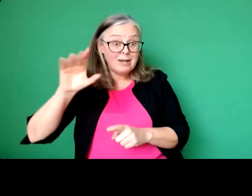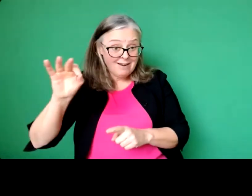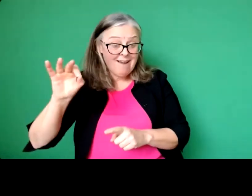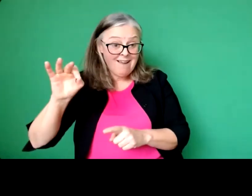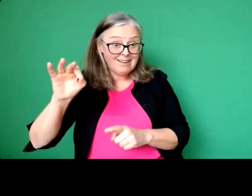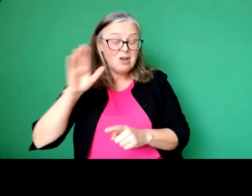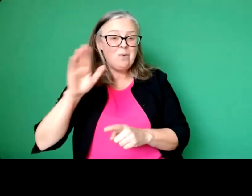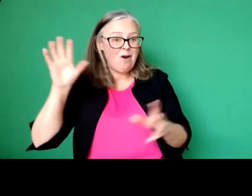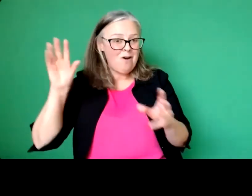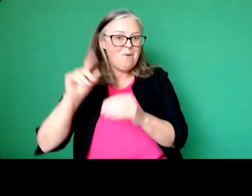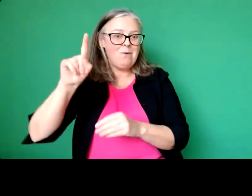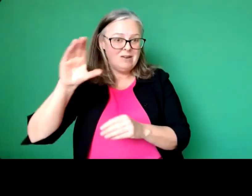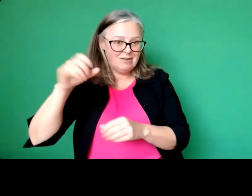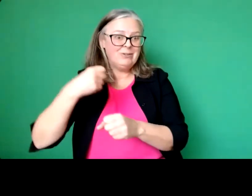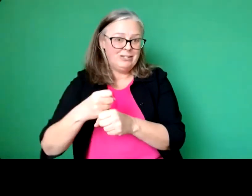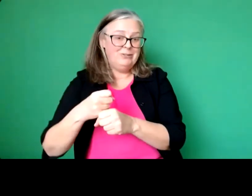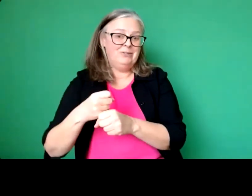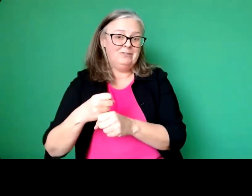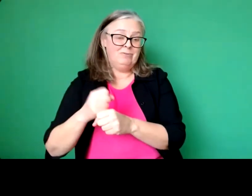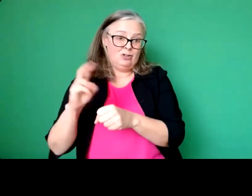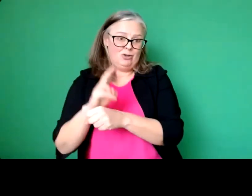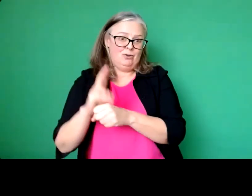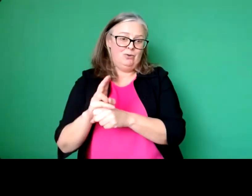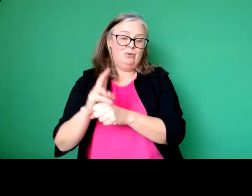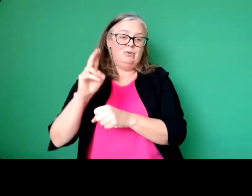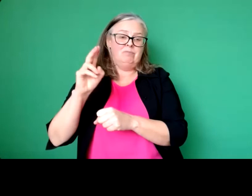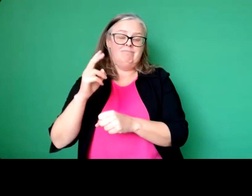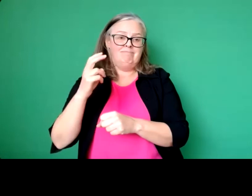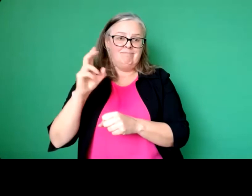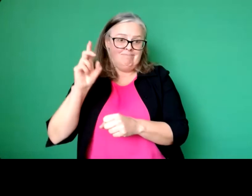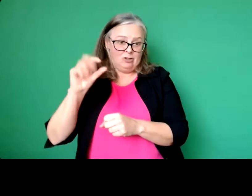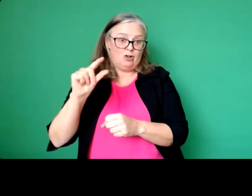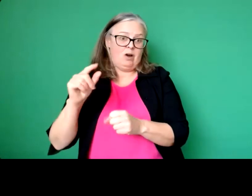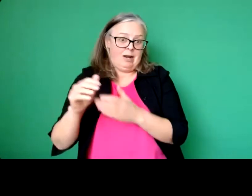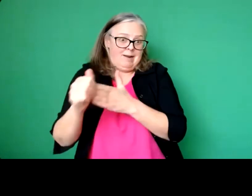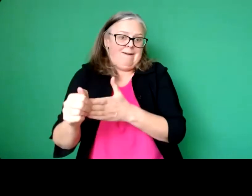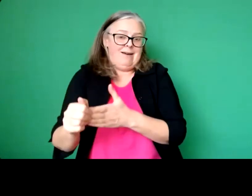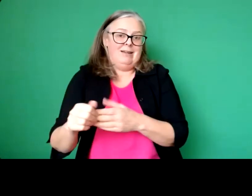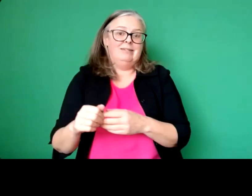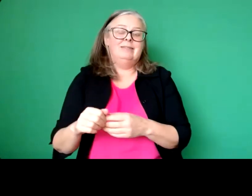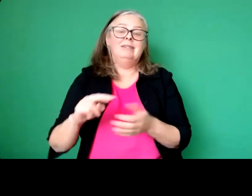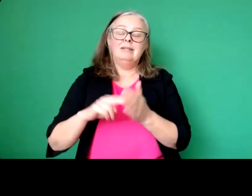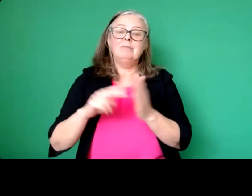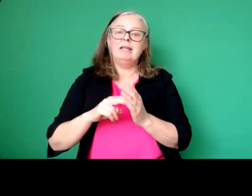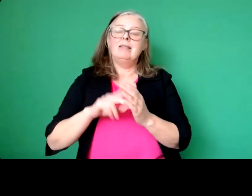the use of the guide dog has been the inspiration behind the expanded concept of a service dog which